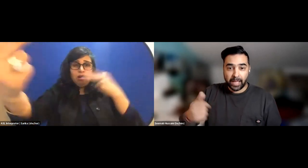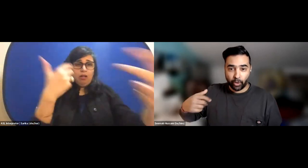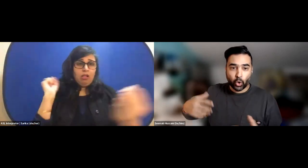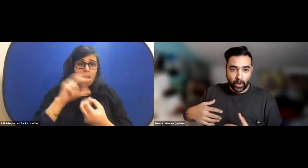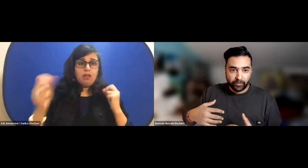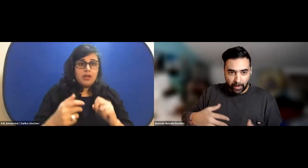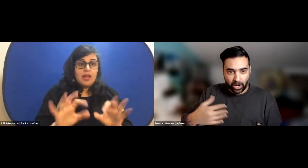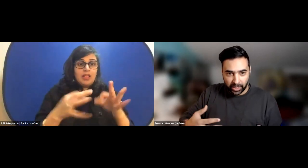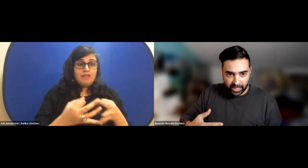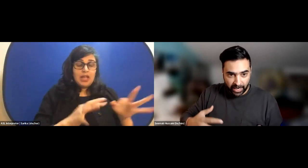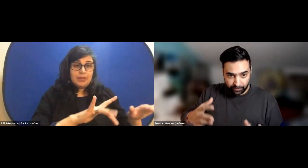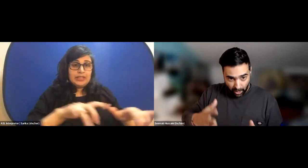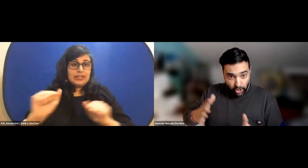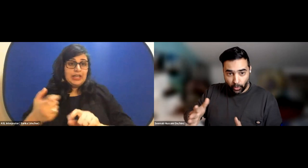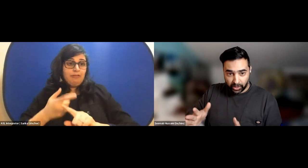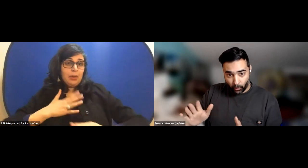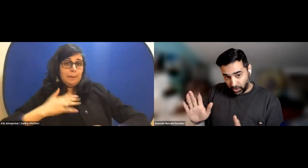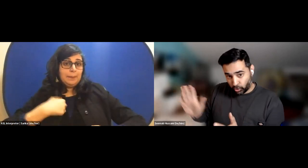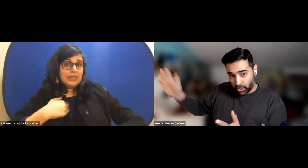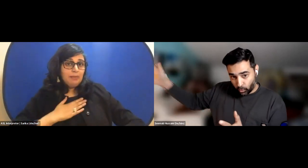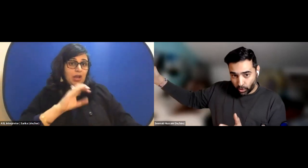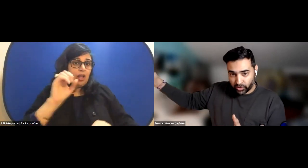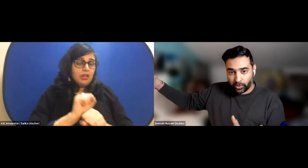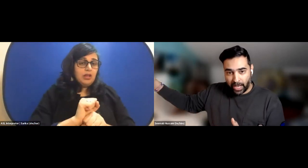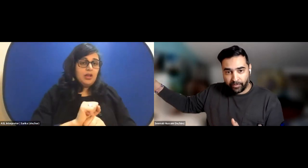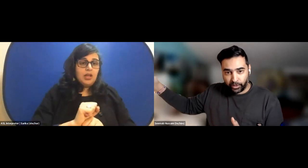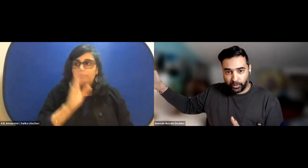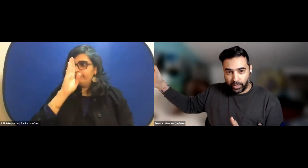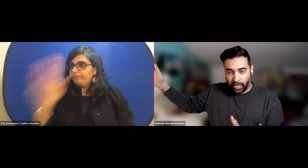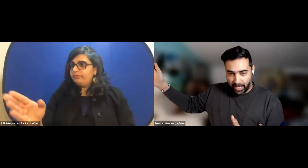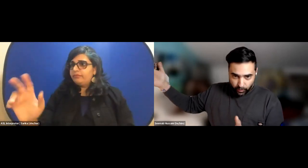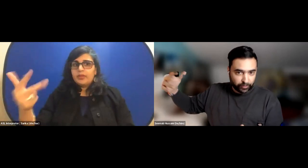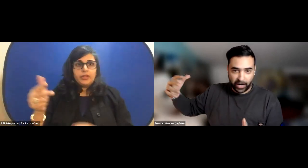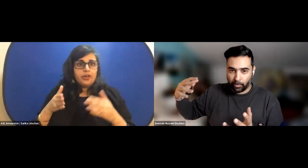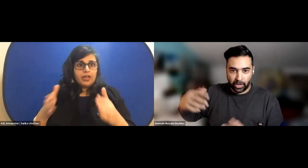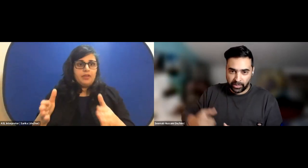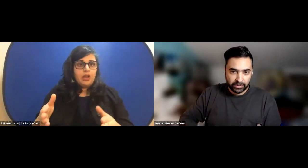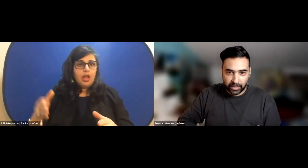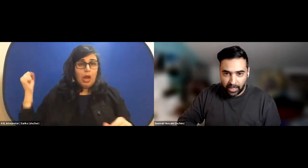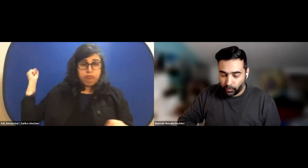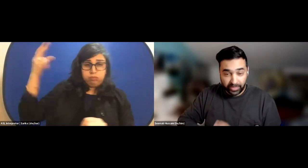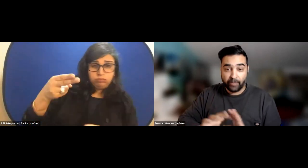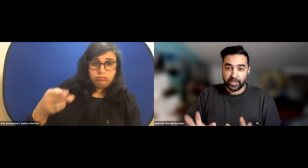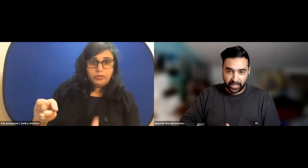chasers rained down inward. The